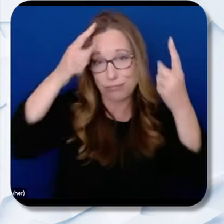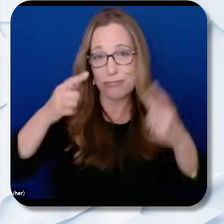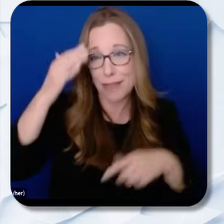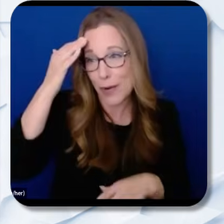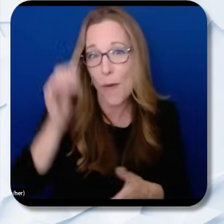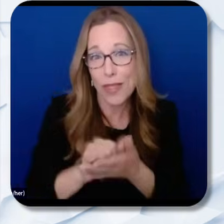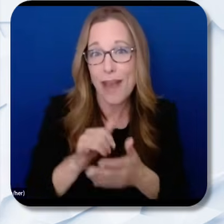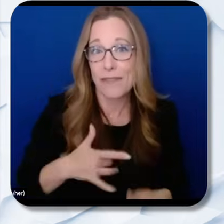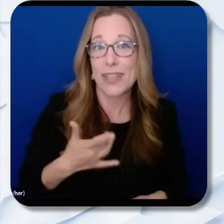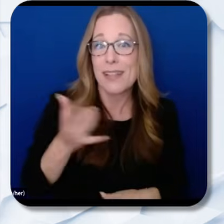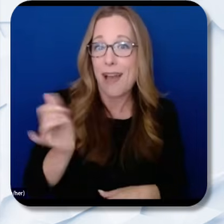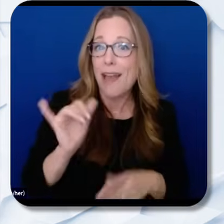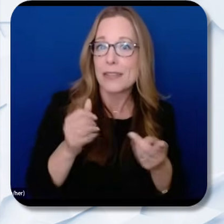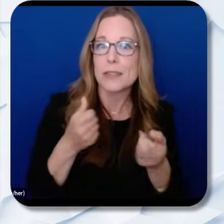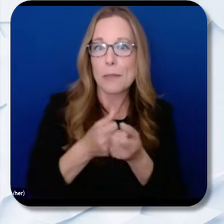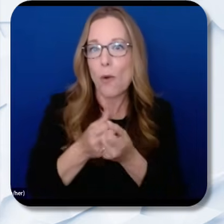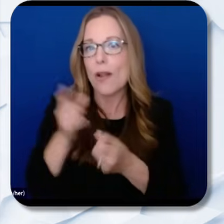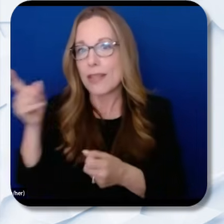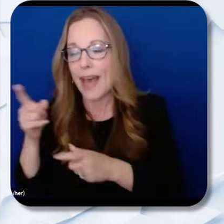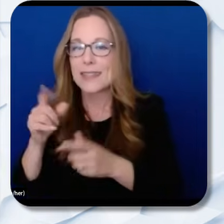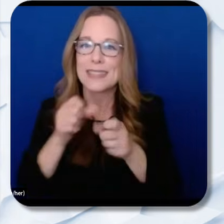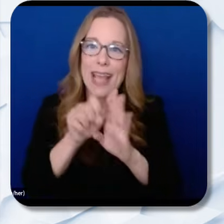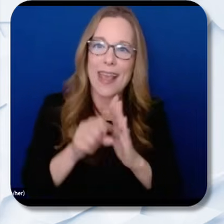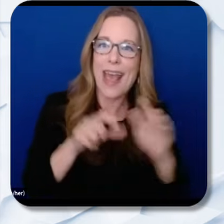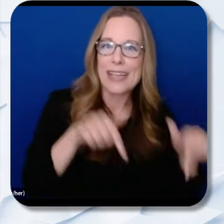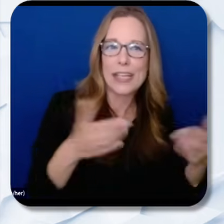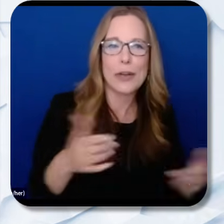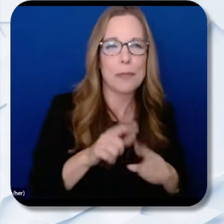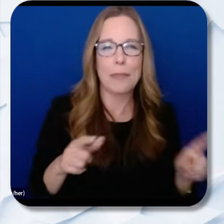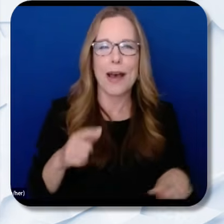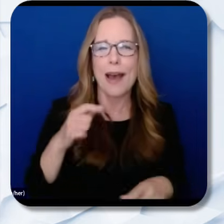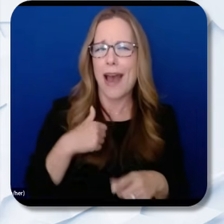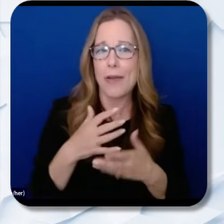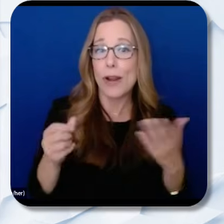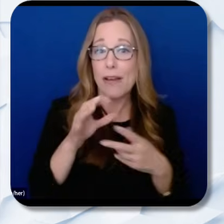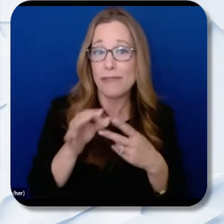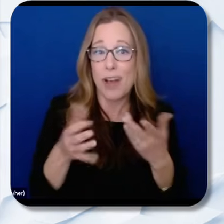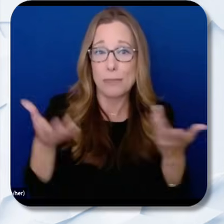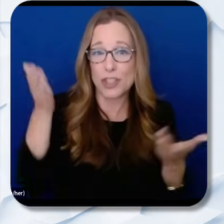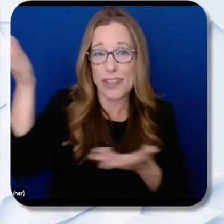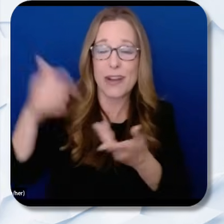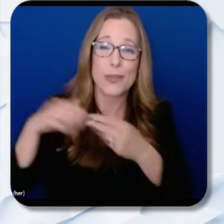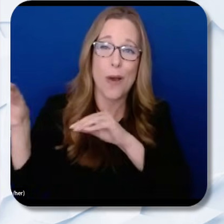brain thought that a one-way flight to California somehow made sense, and so… more than.